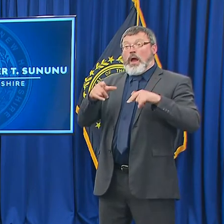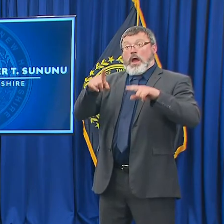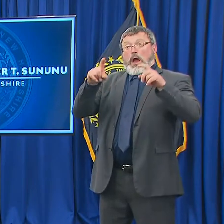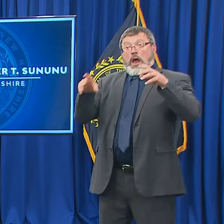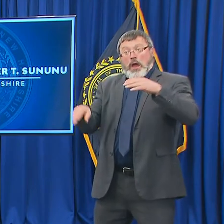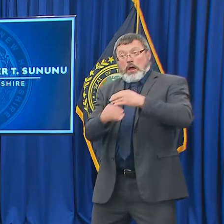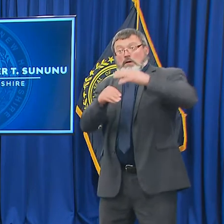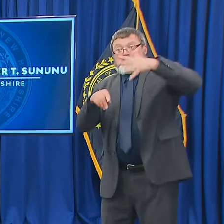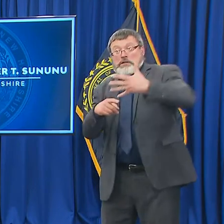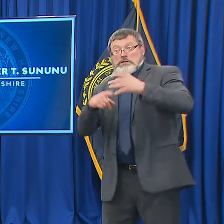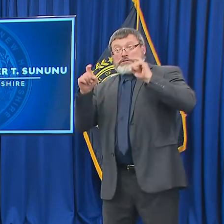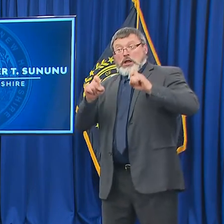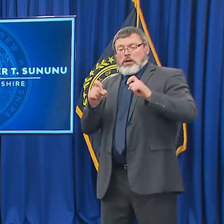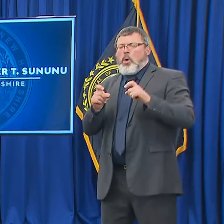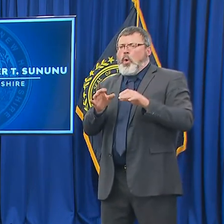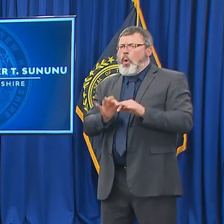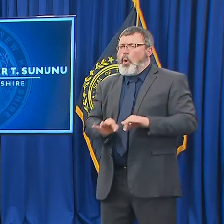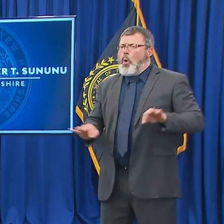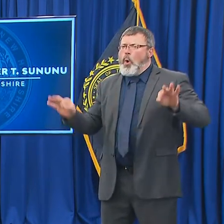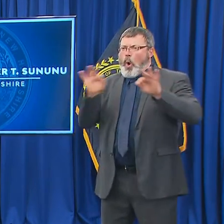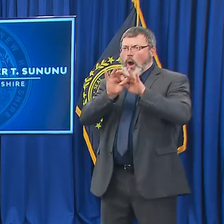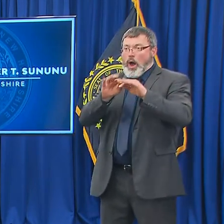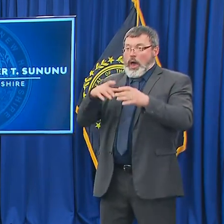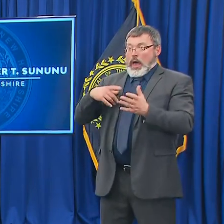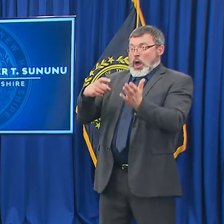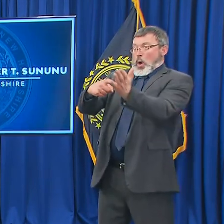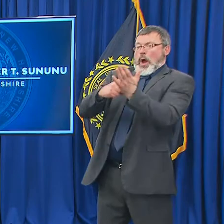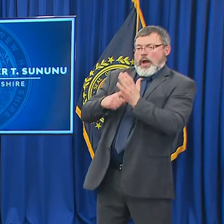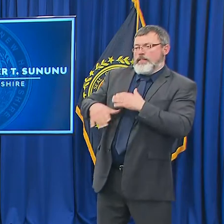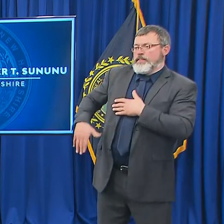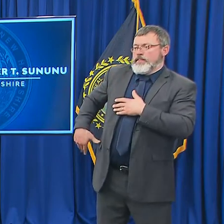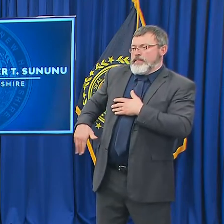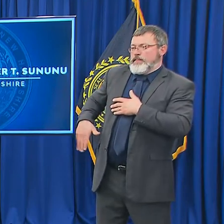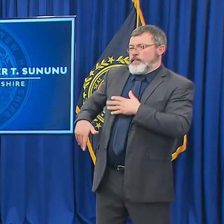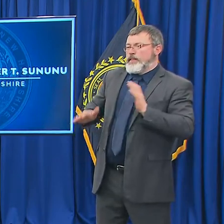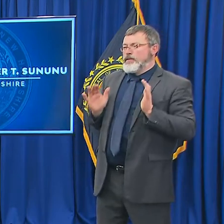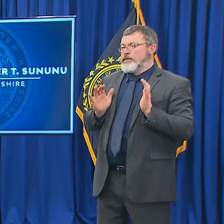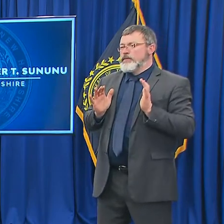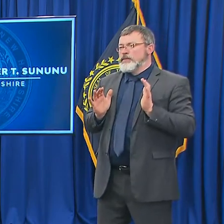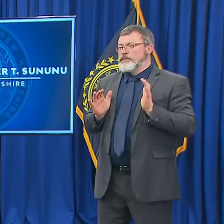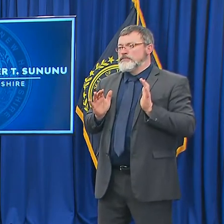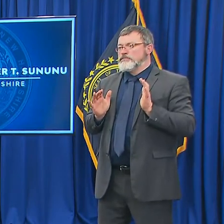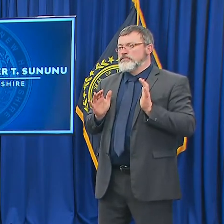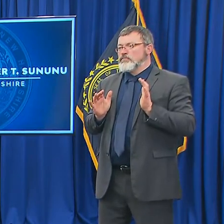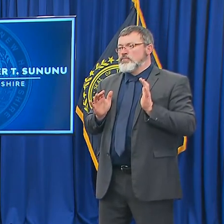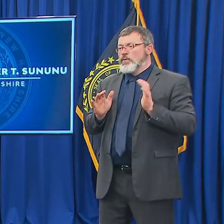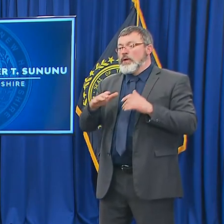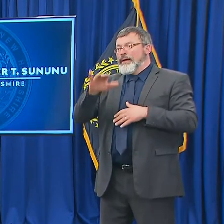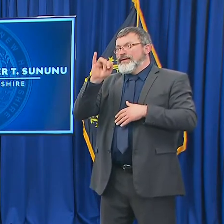and especially around the holiday season. It's it's a strategy that people can and should maybe even consider getting tested